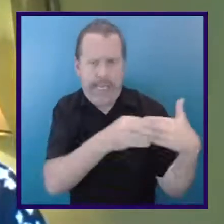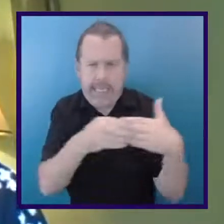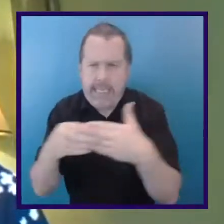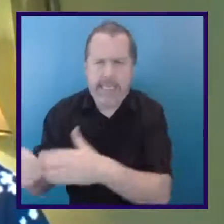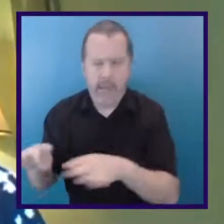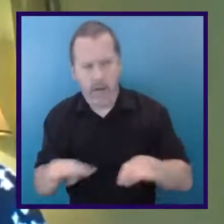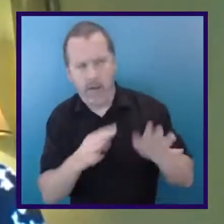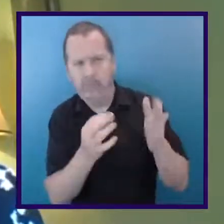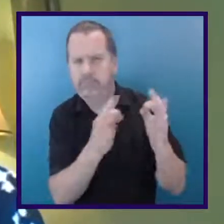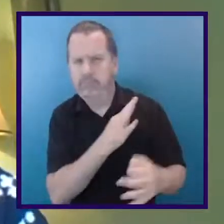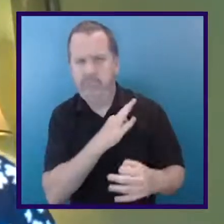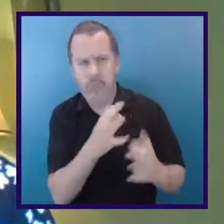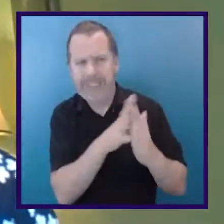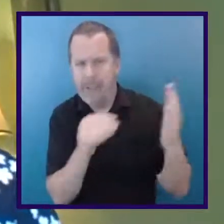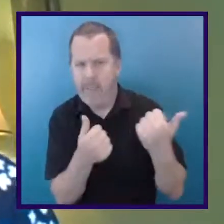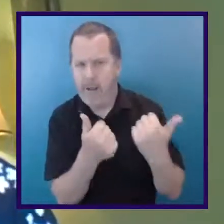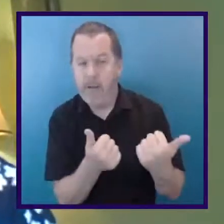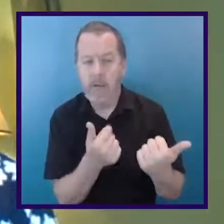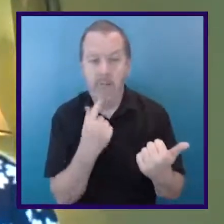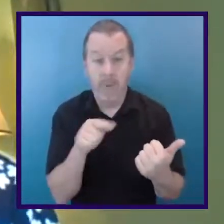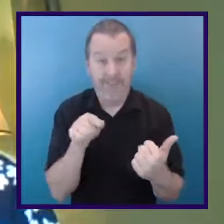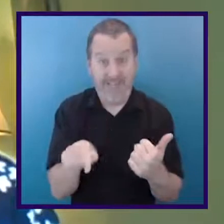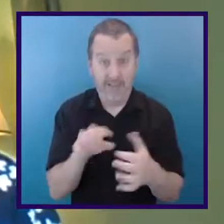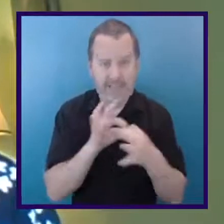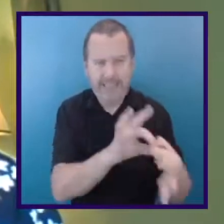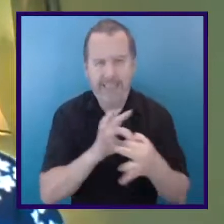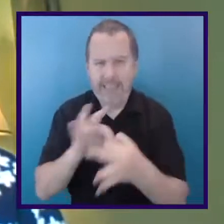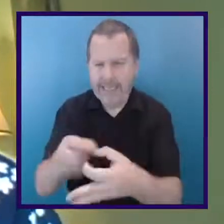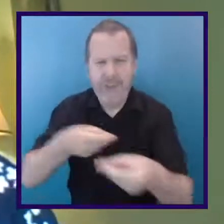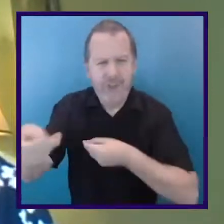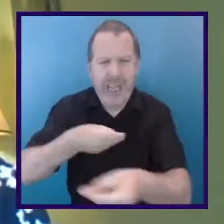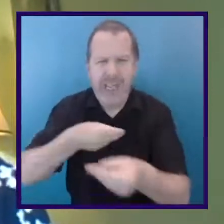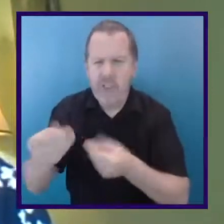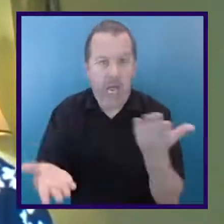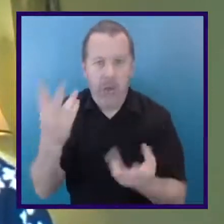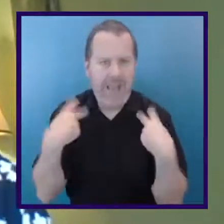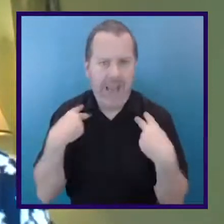leading the way in this sort of activity can you say, how you bring languages in to those international exchanges?